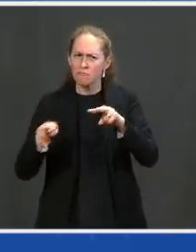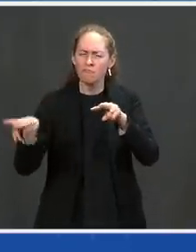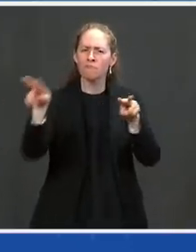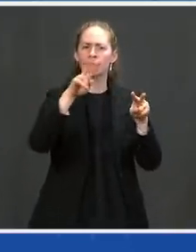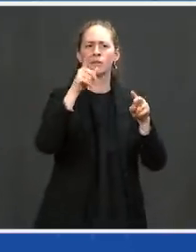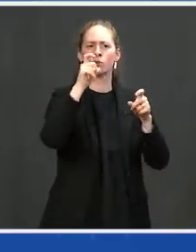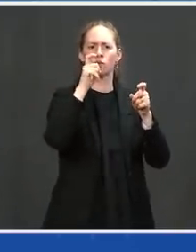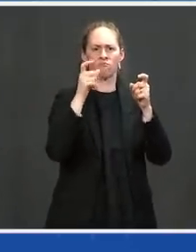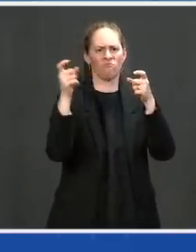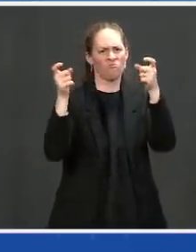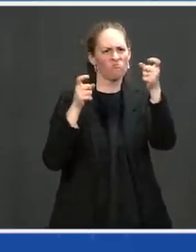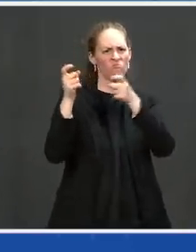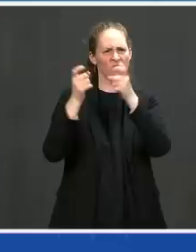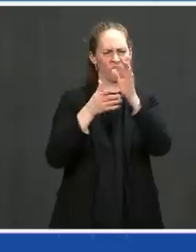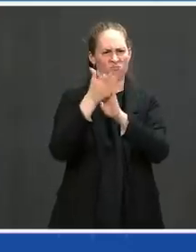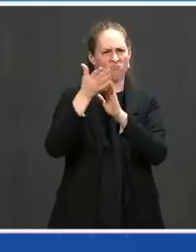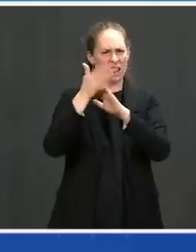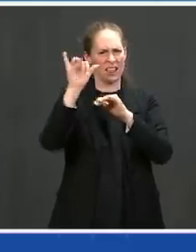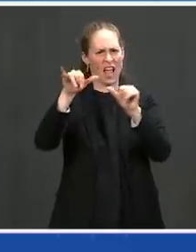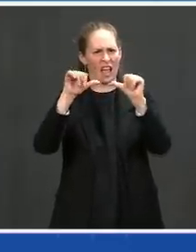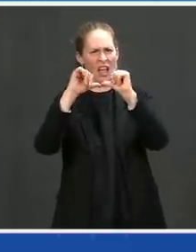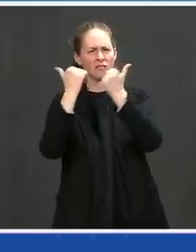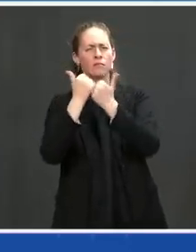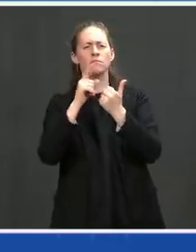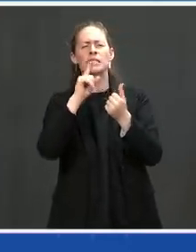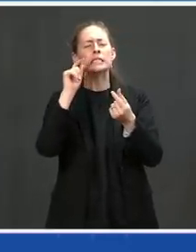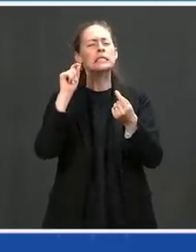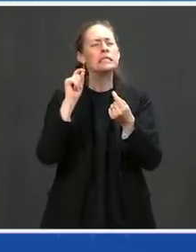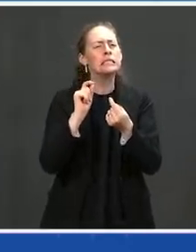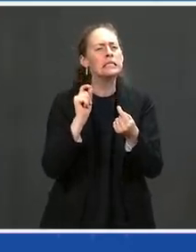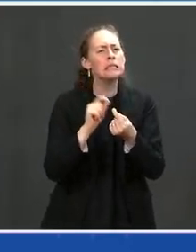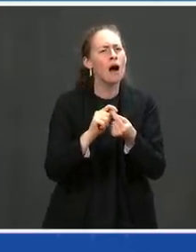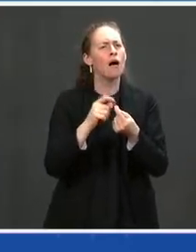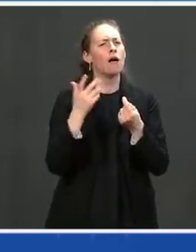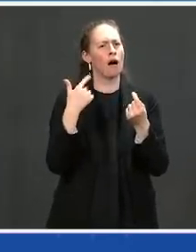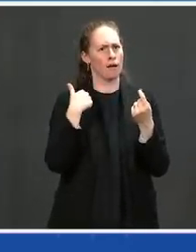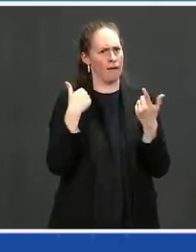I asked them what would they, in fact -- and I asked their opinion because they're the experts --